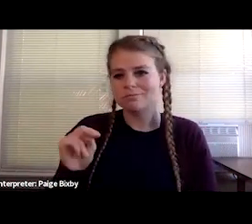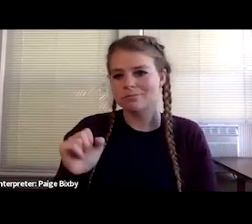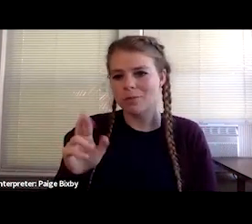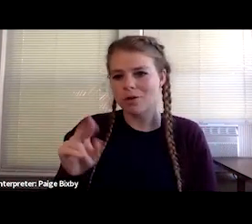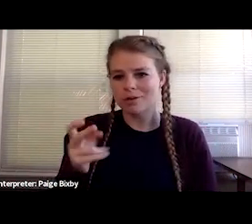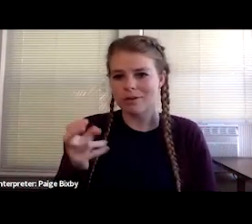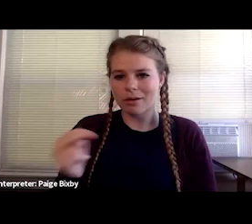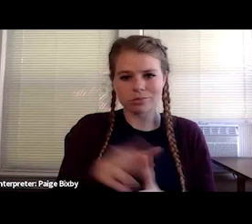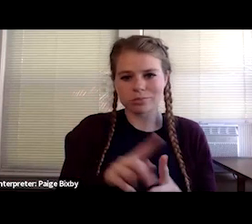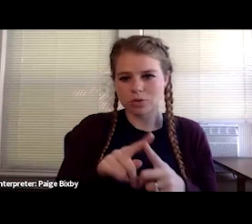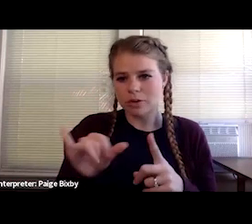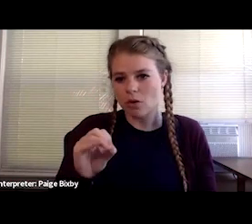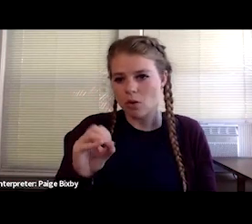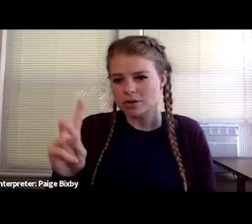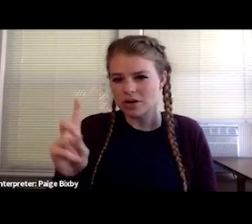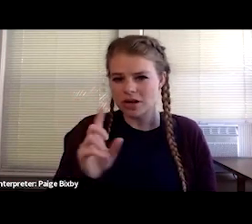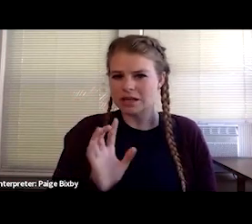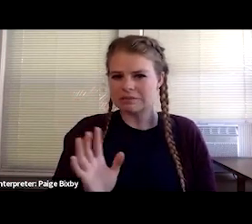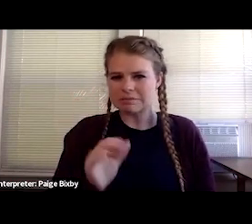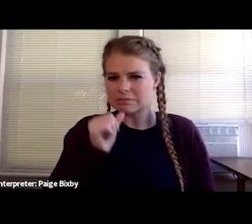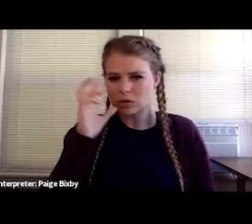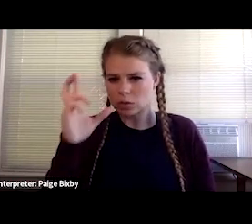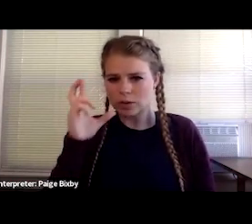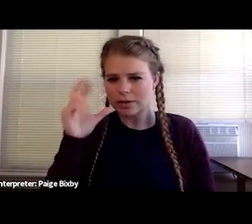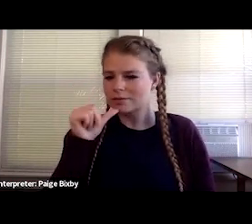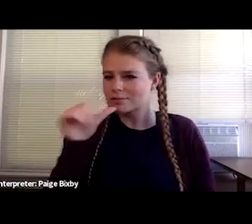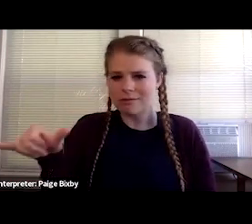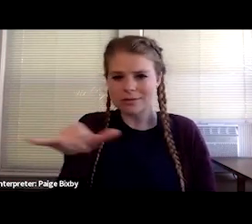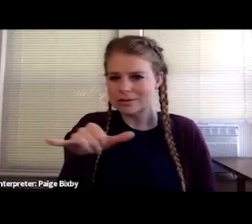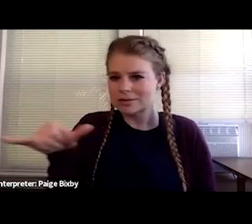that they don't realize it doesn't have the same effect on the tranq.